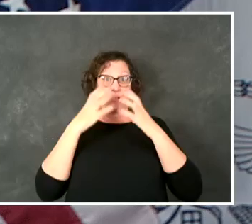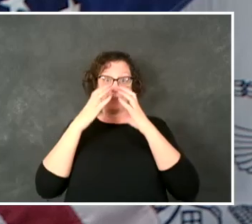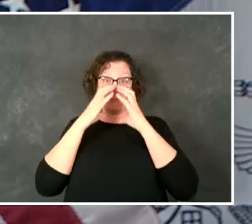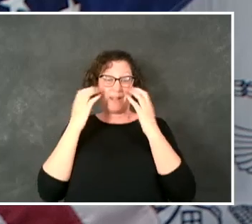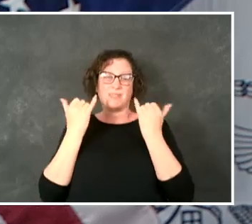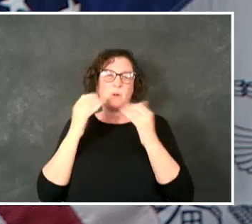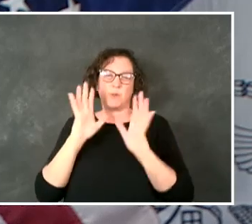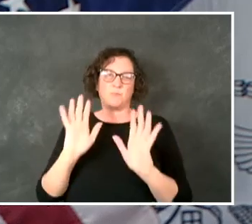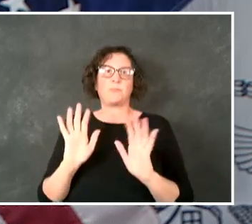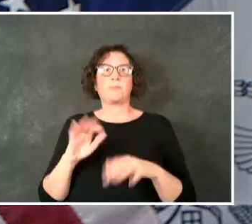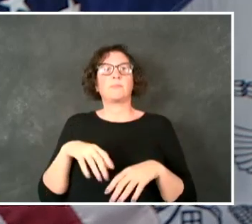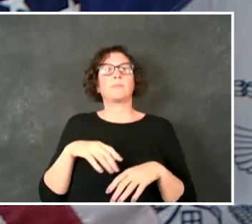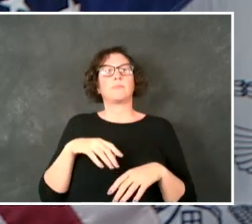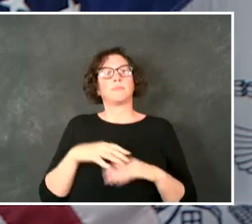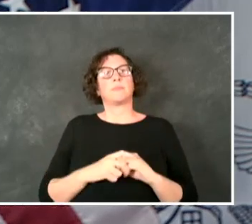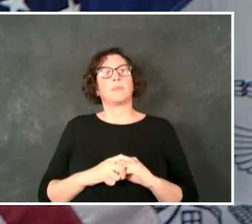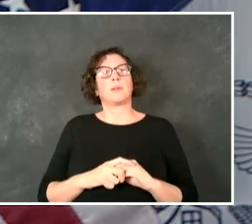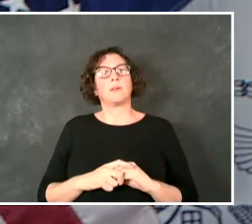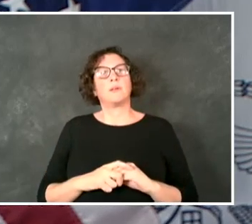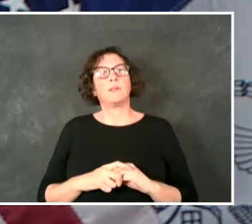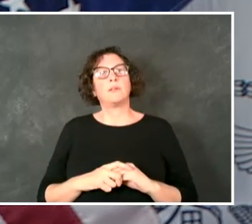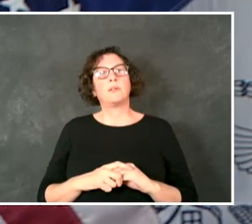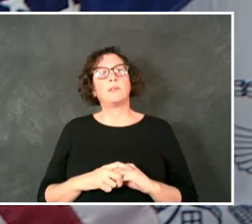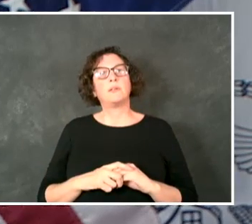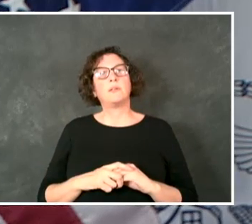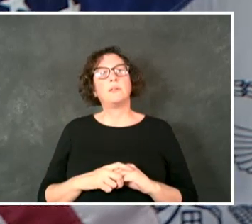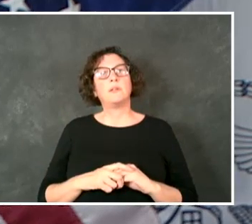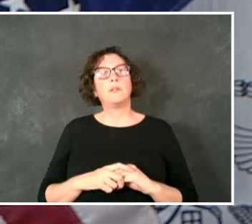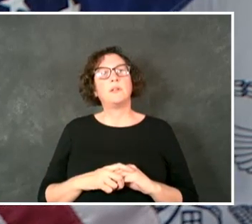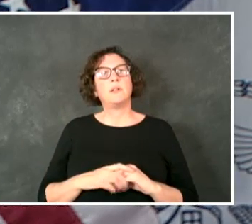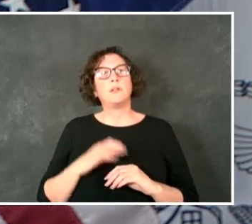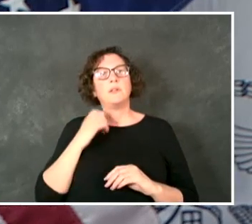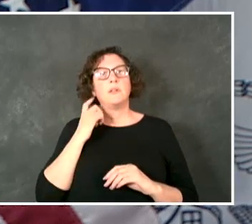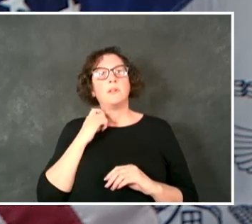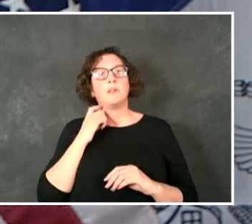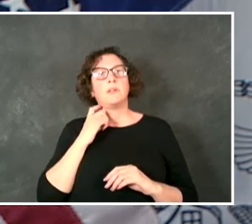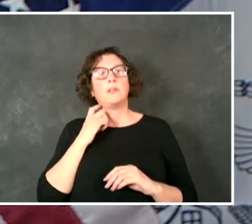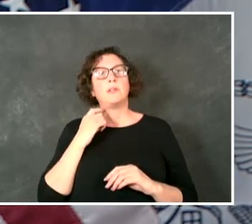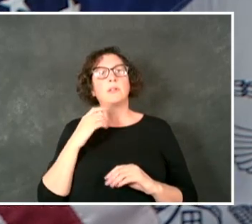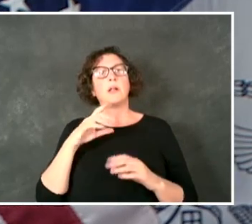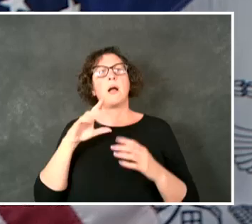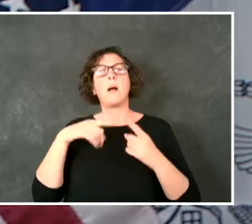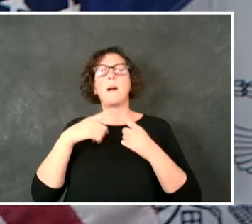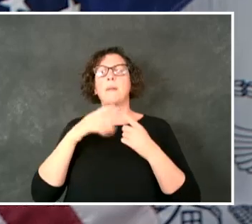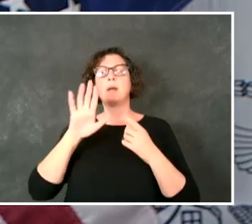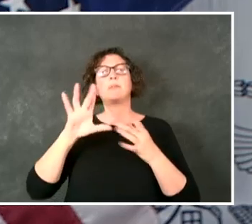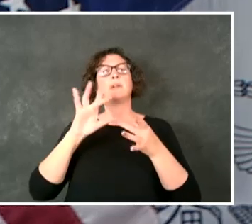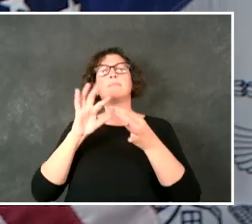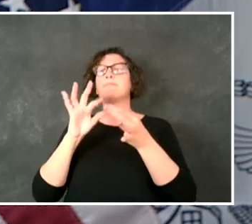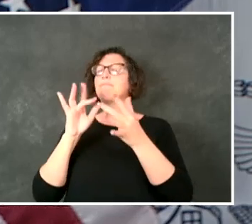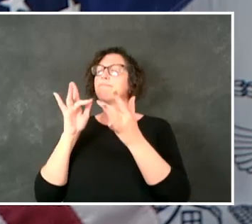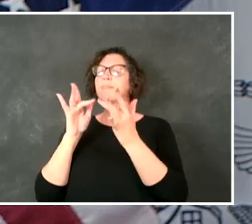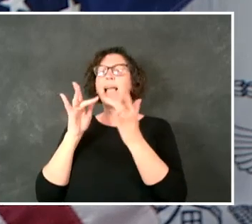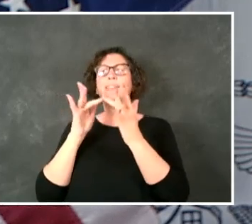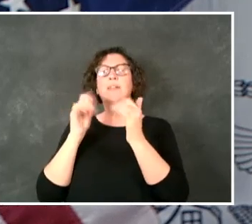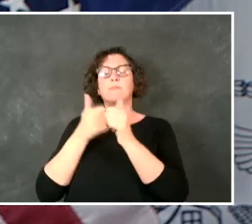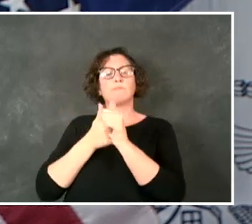PROBLEM. ON THE QUESTION